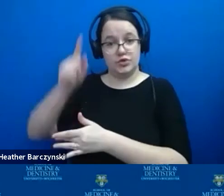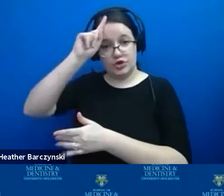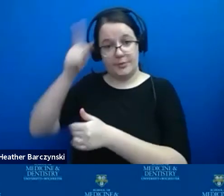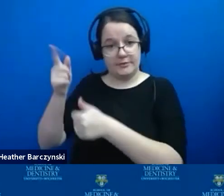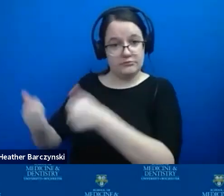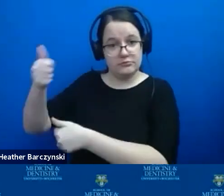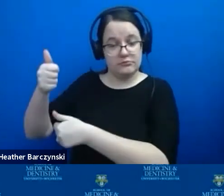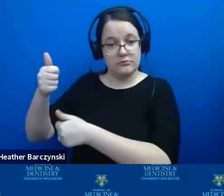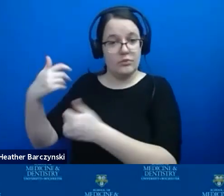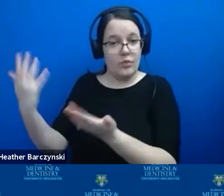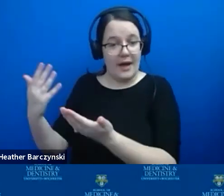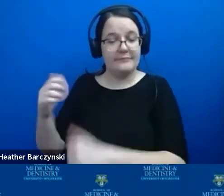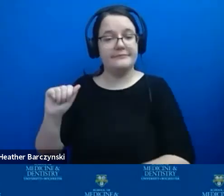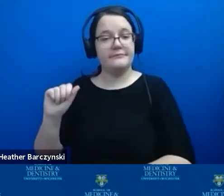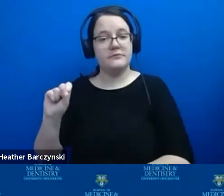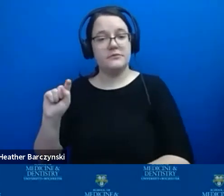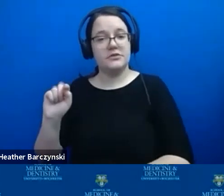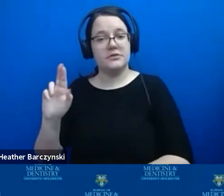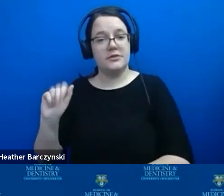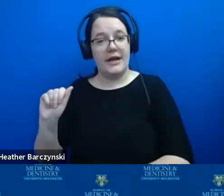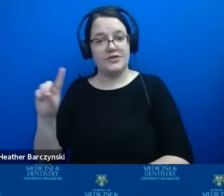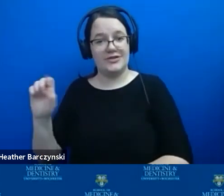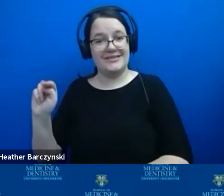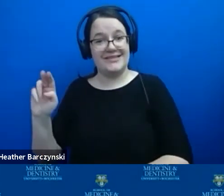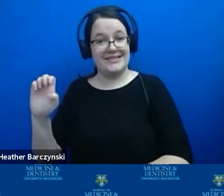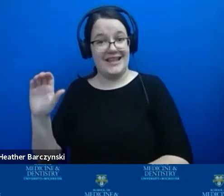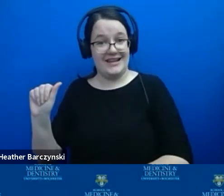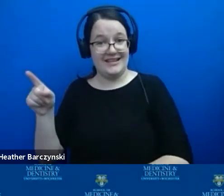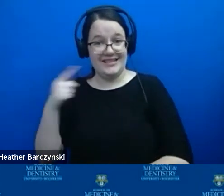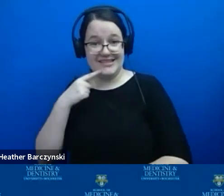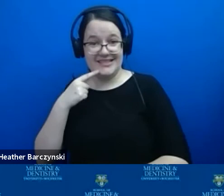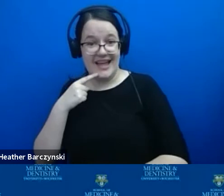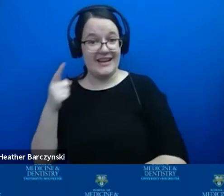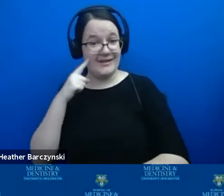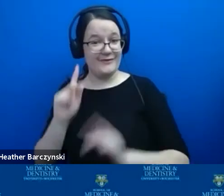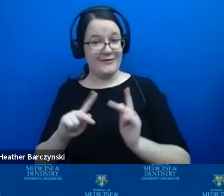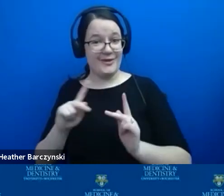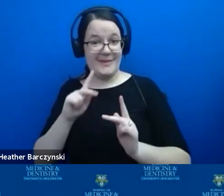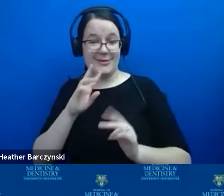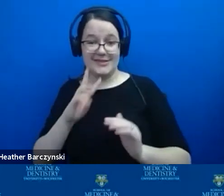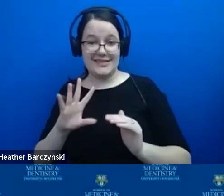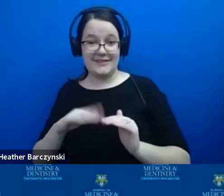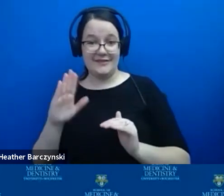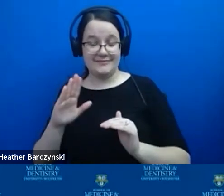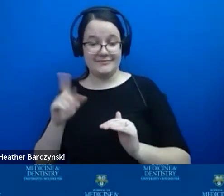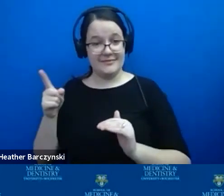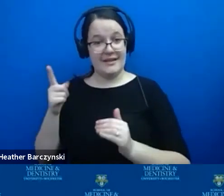the astrazeneca vaccine was only eight percent effective in people over the age of 65. and